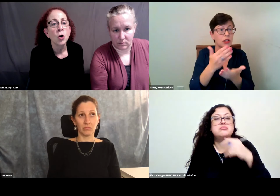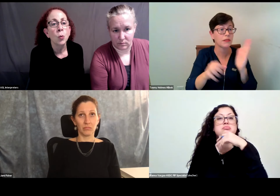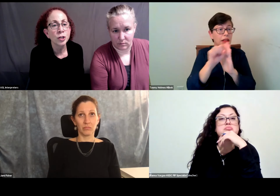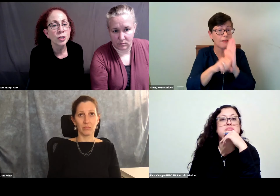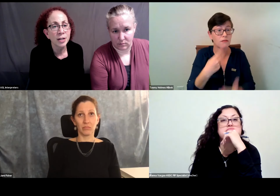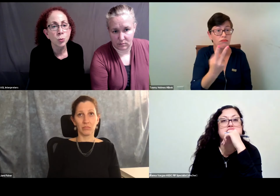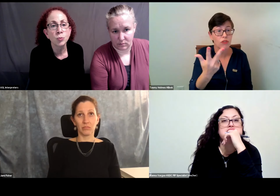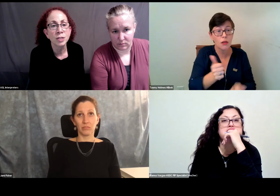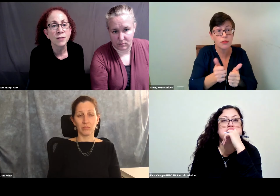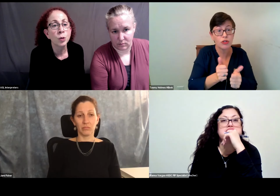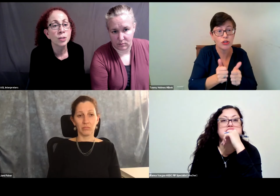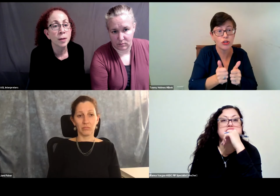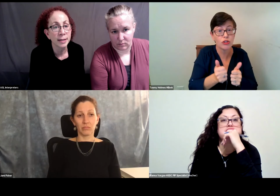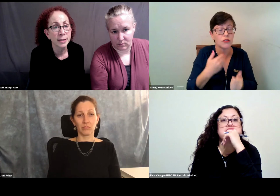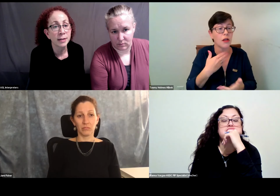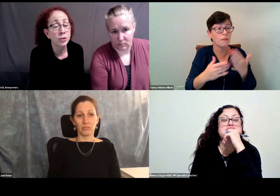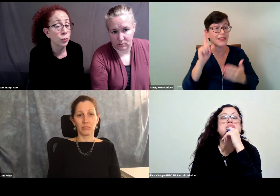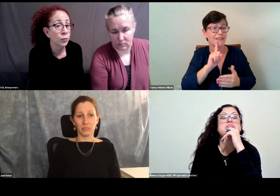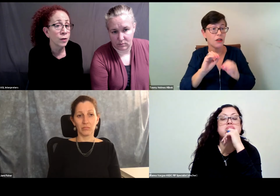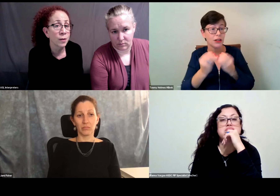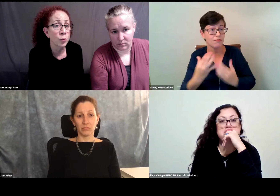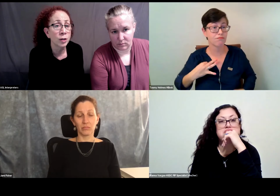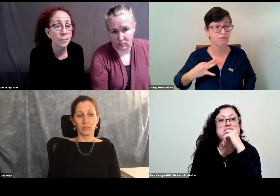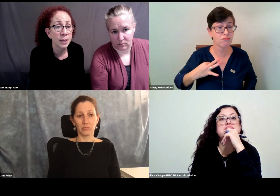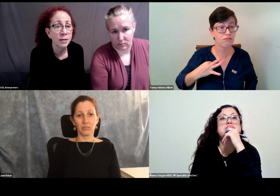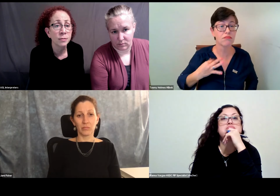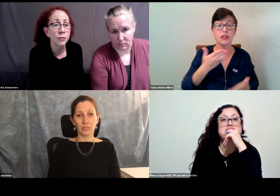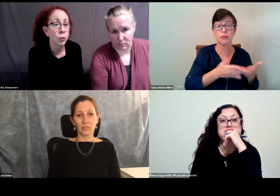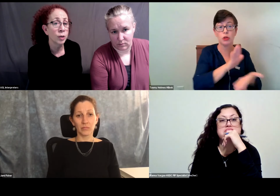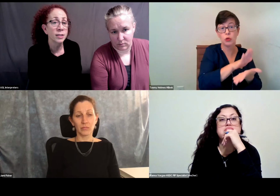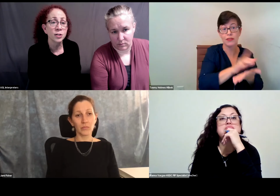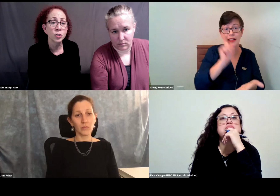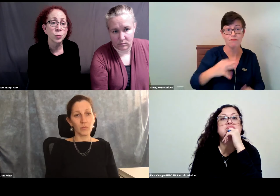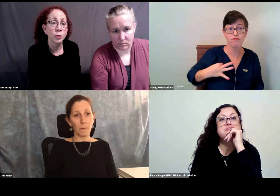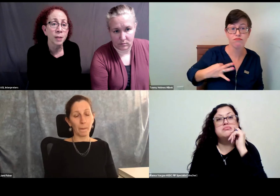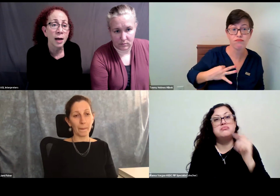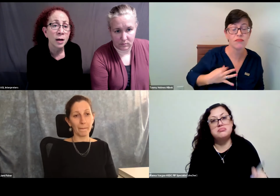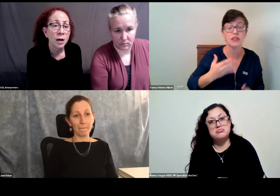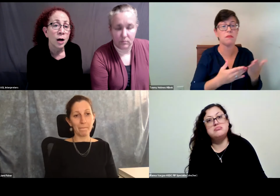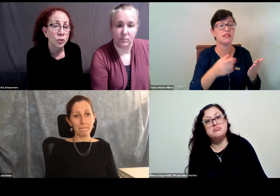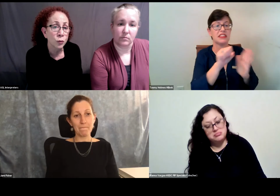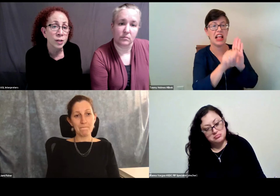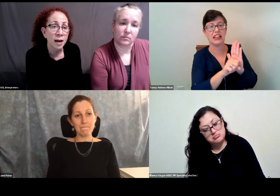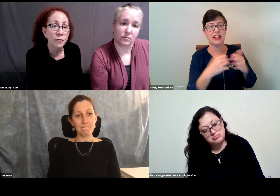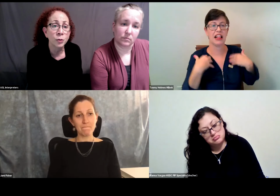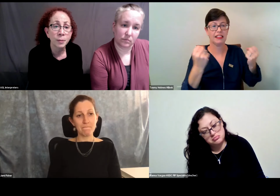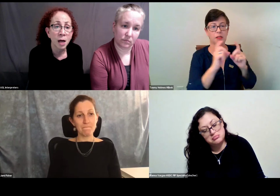which states would receive which monies and two or three of them will compete different organizations will apply a school for the Deaf will apply.